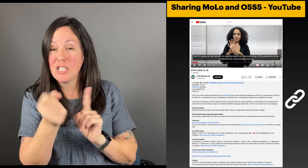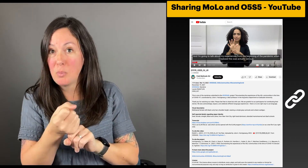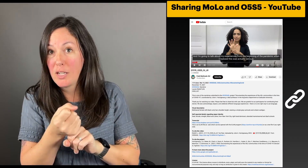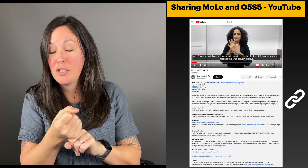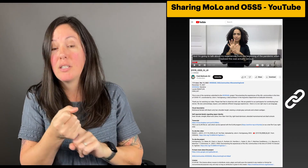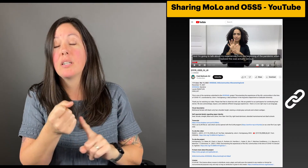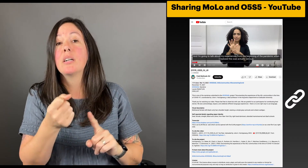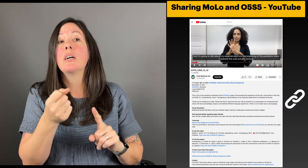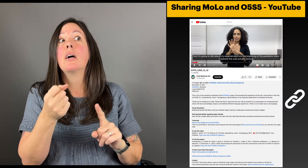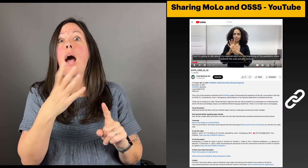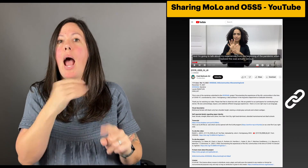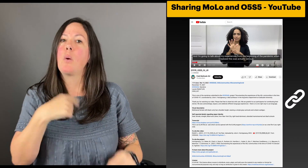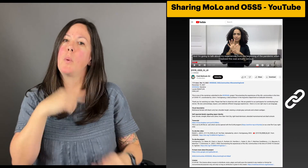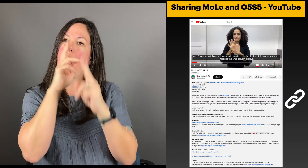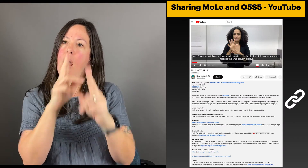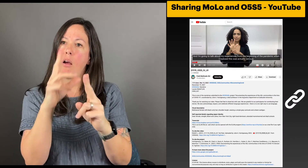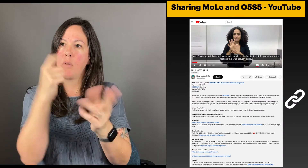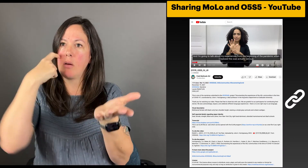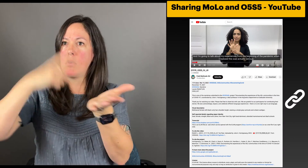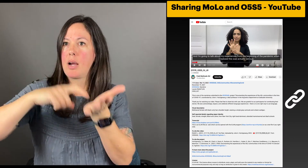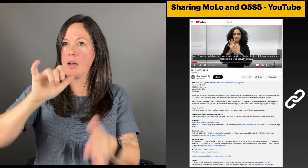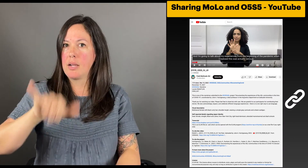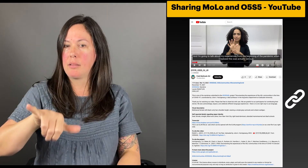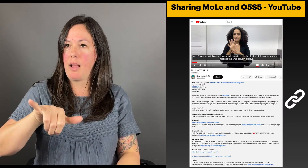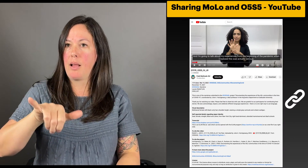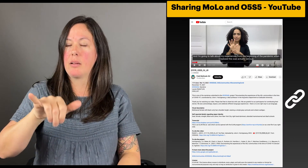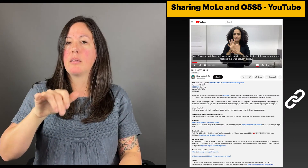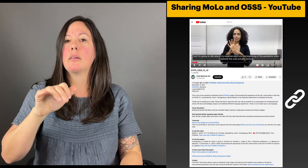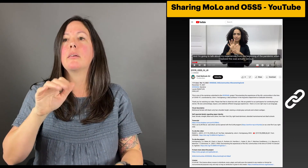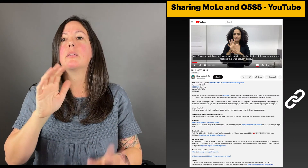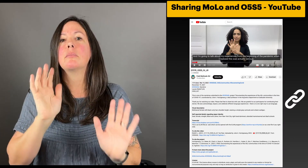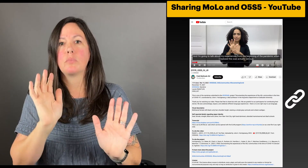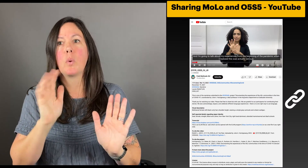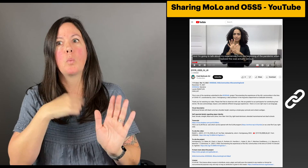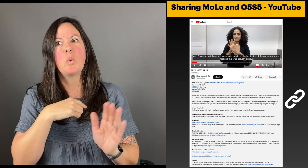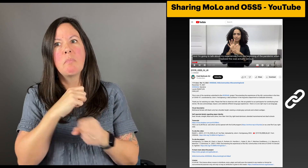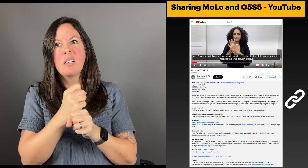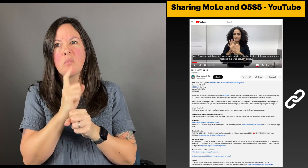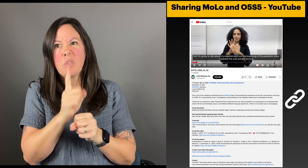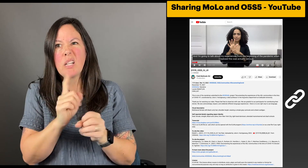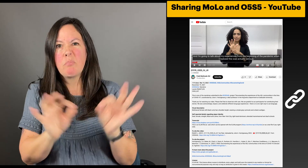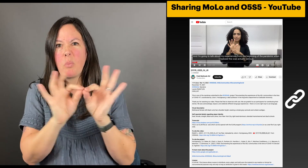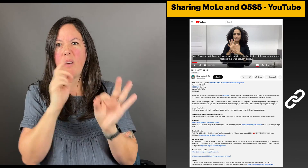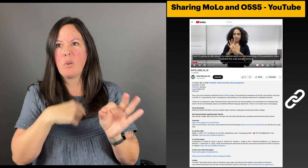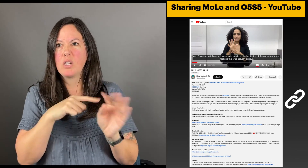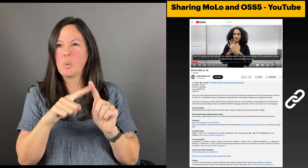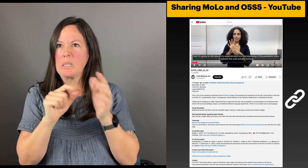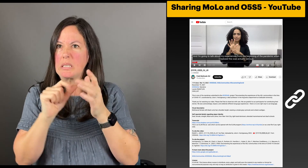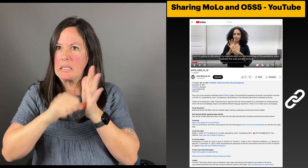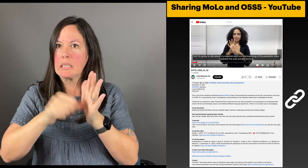variety and every individual uses unique varieties of that language and so we want to honor and recognize that